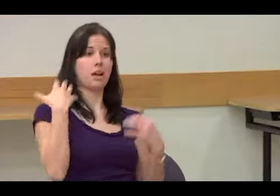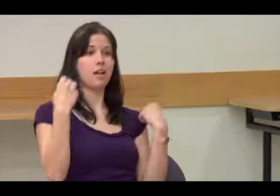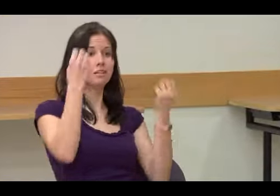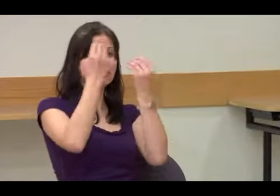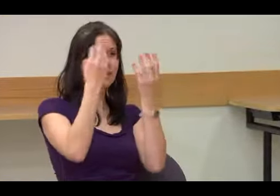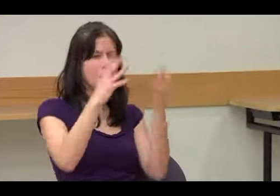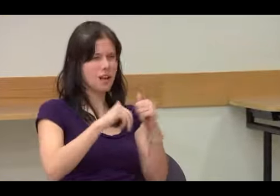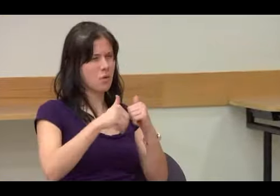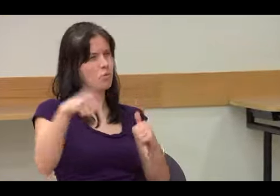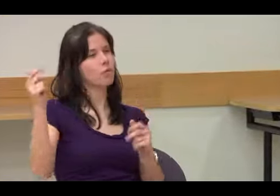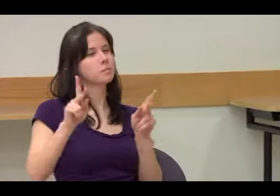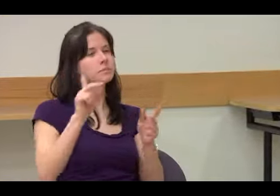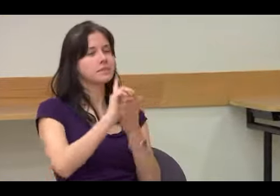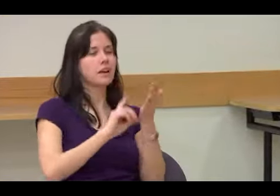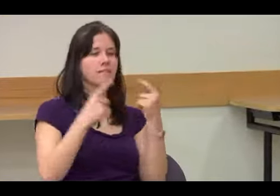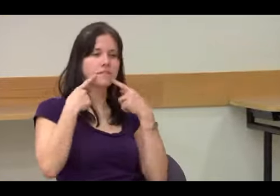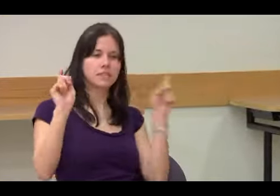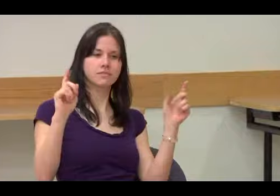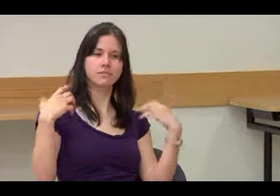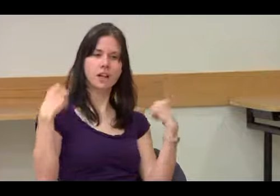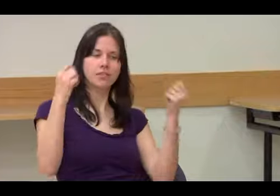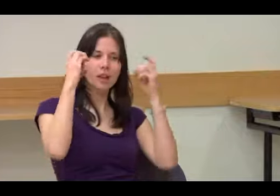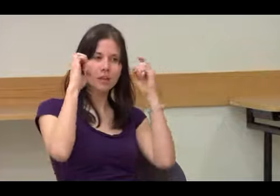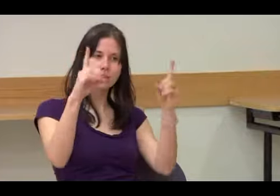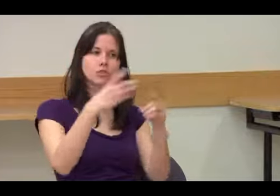other people can't design effective health education